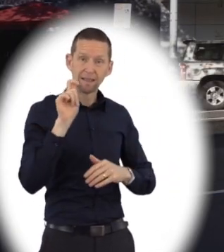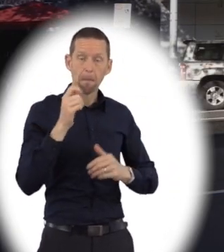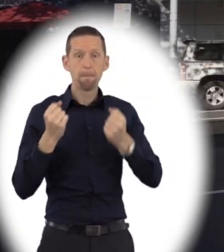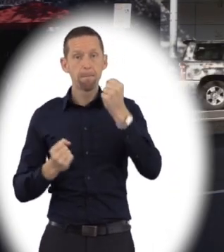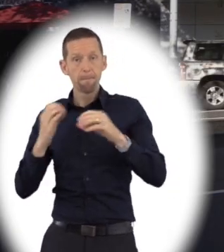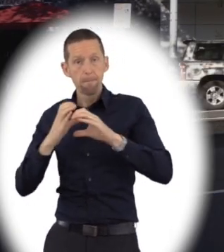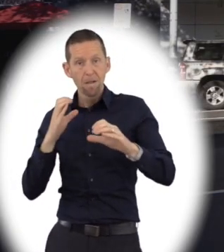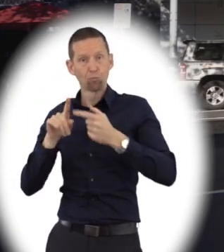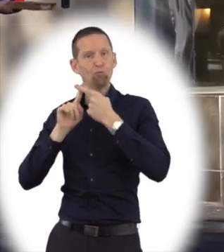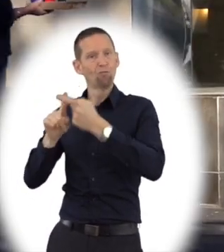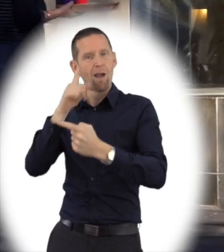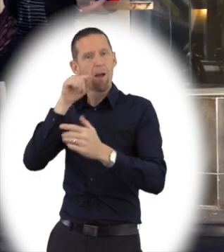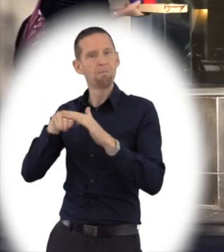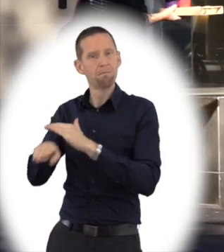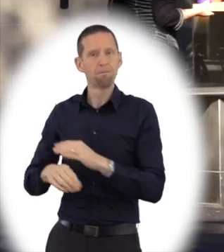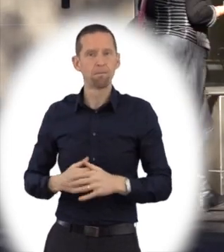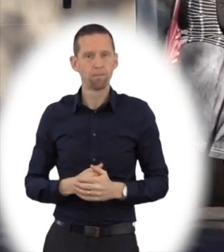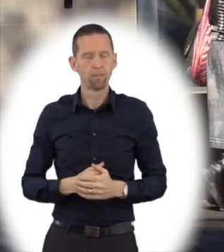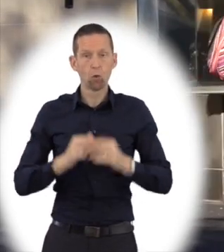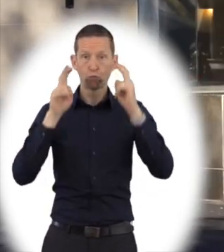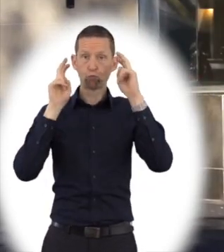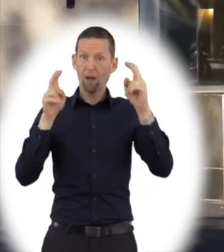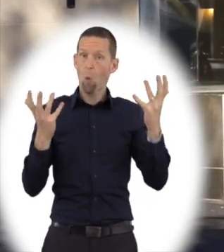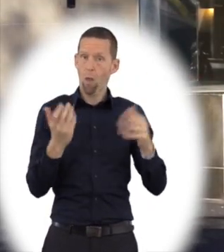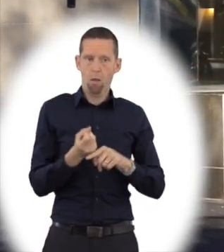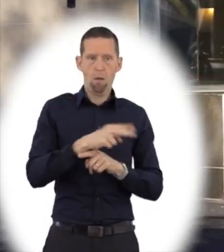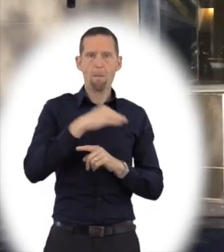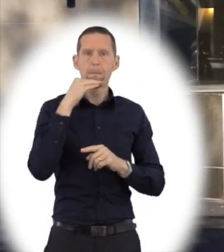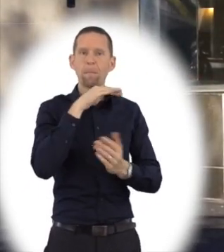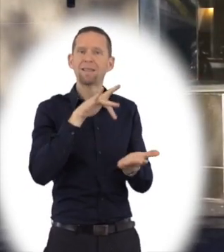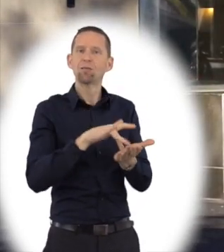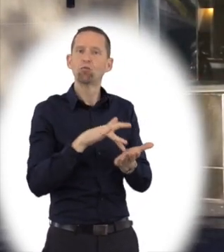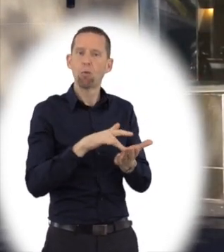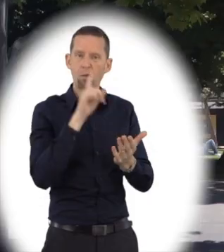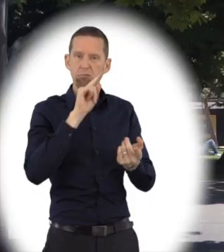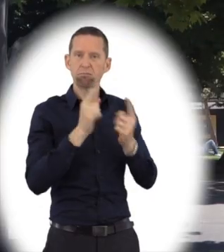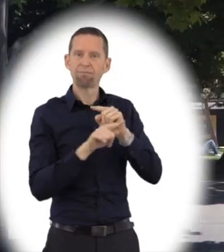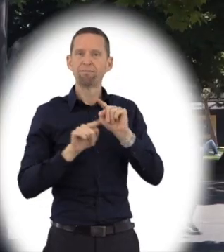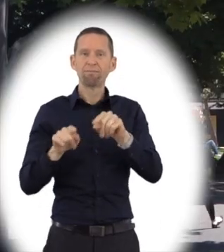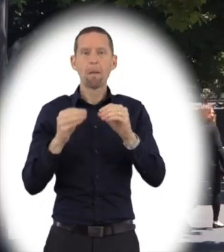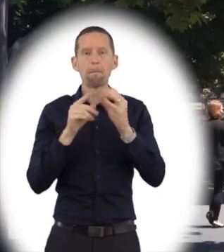taxi, bus and tram. Train access is via Melbourne Central Station, where you can change to a